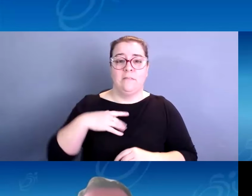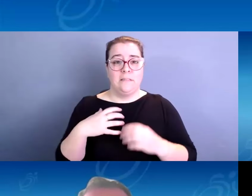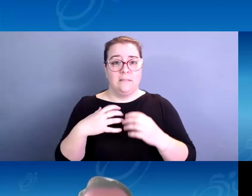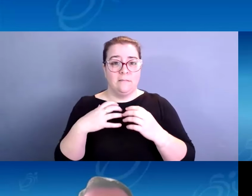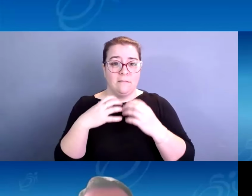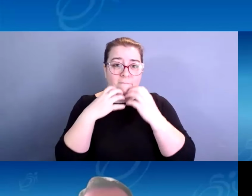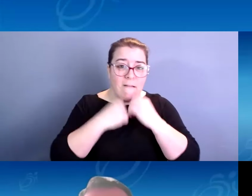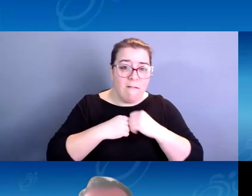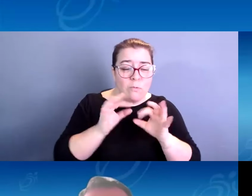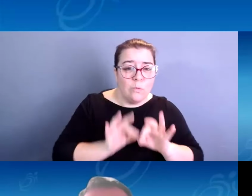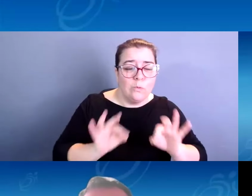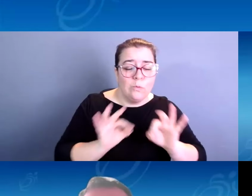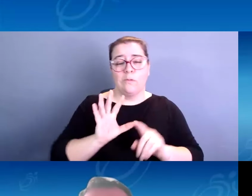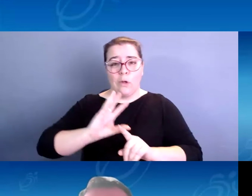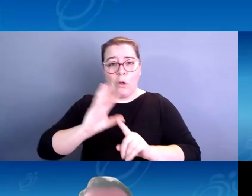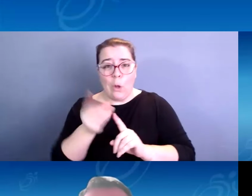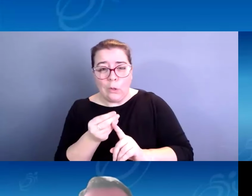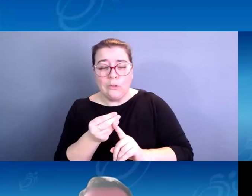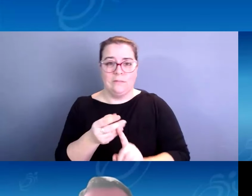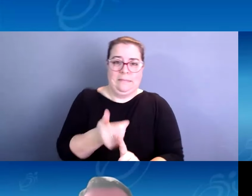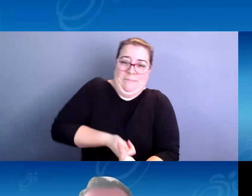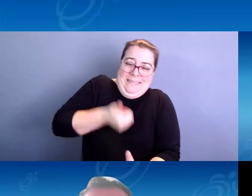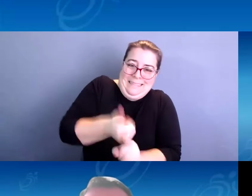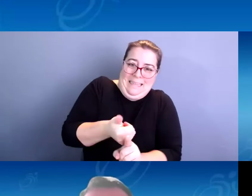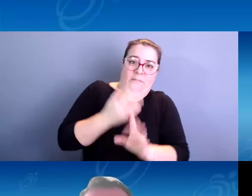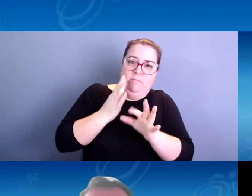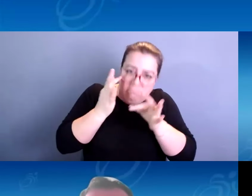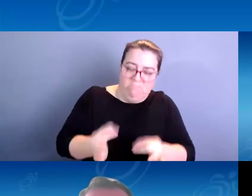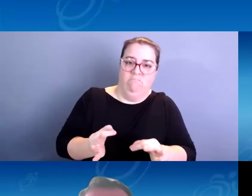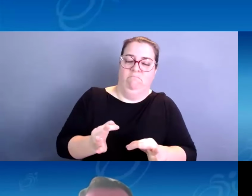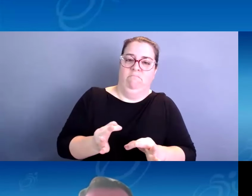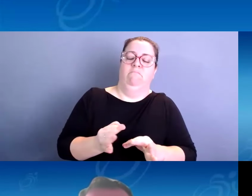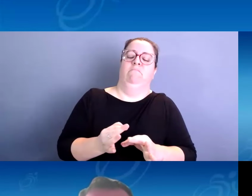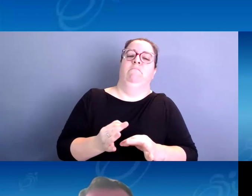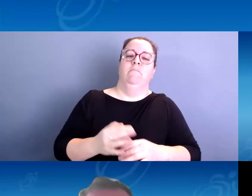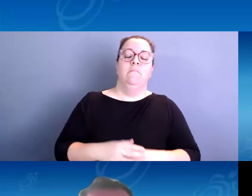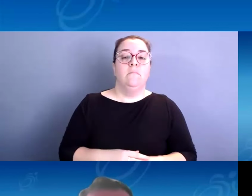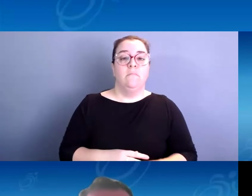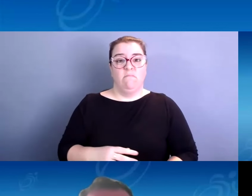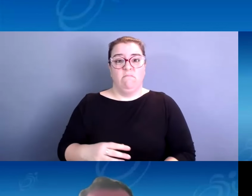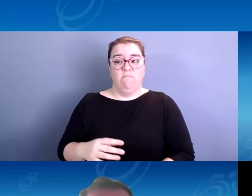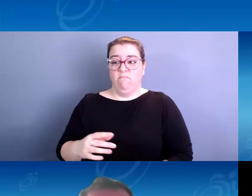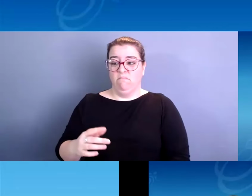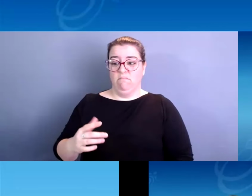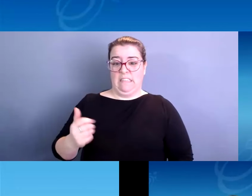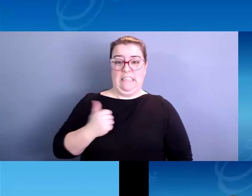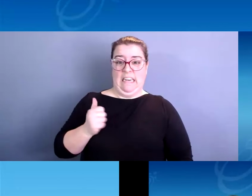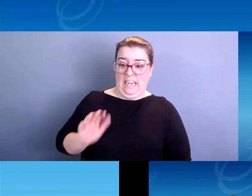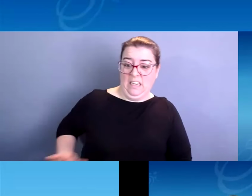27% of adults in Canada identify as living with disabilities, according to the Canadian Survey on Disabilities.